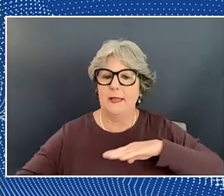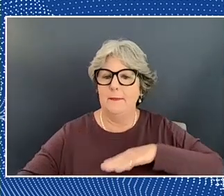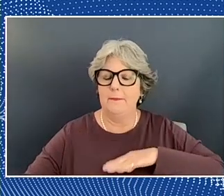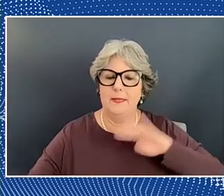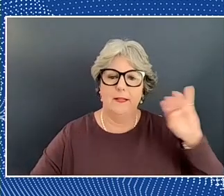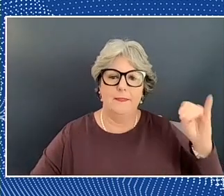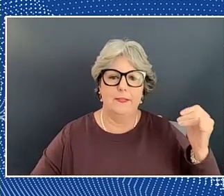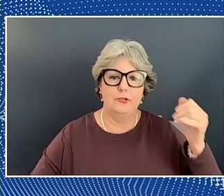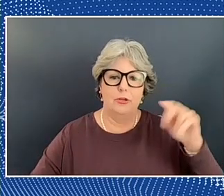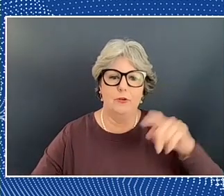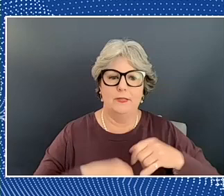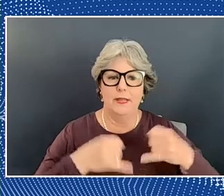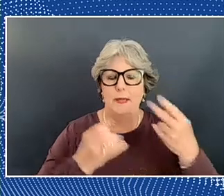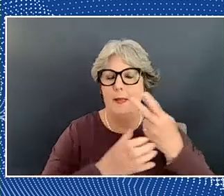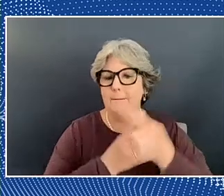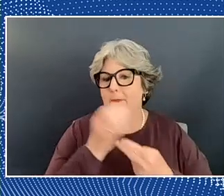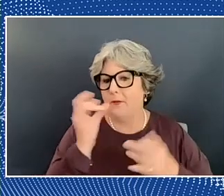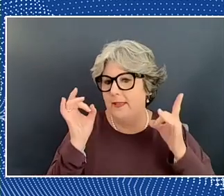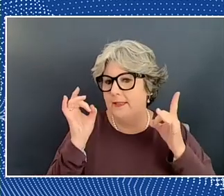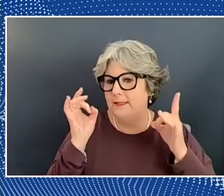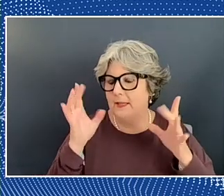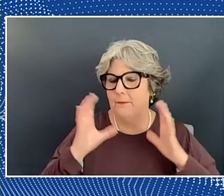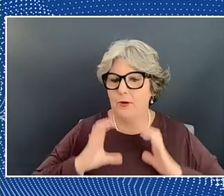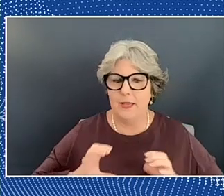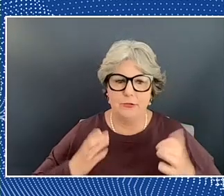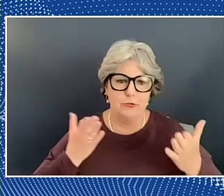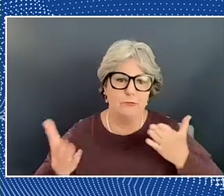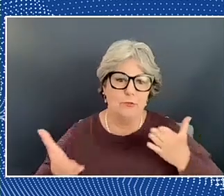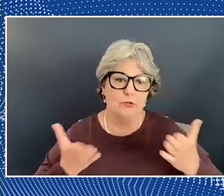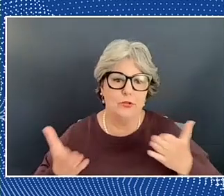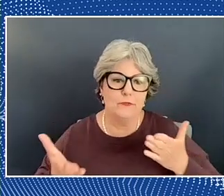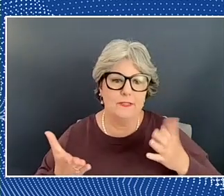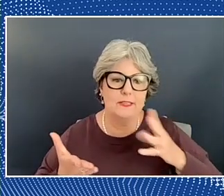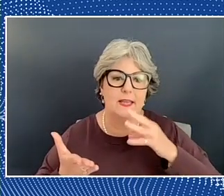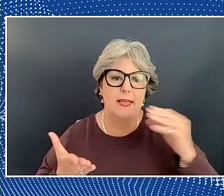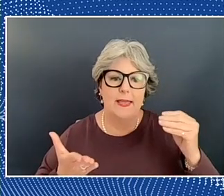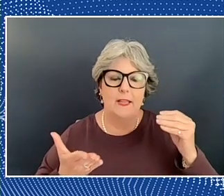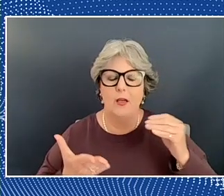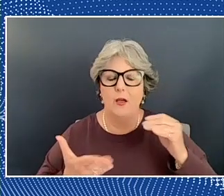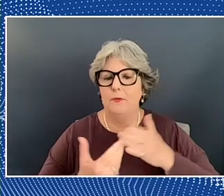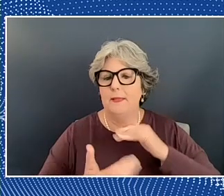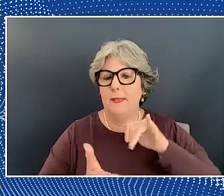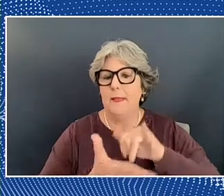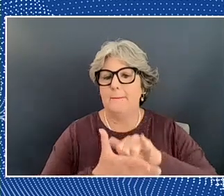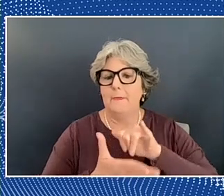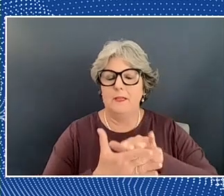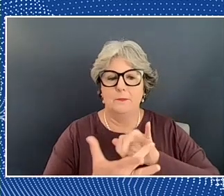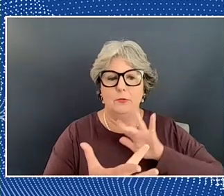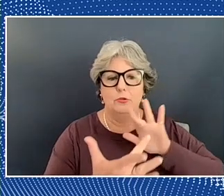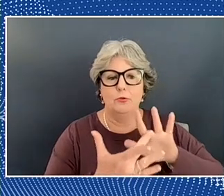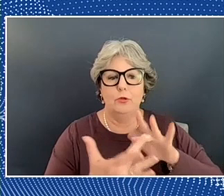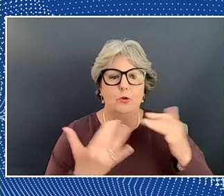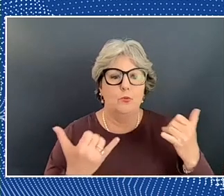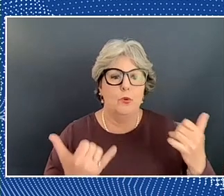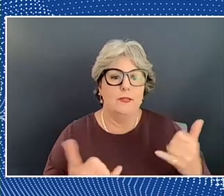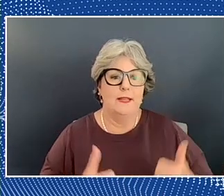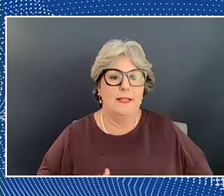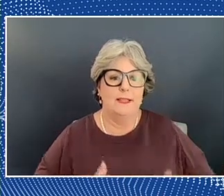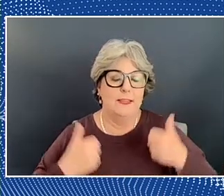Both have terrible customer service and are nearly impossible to reach. We're currently living in fear that